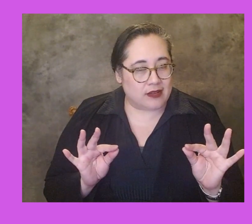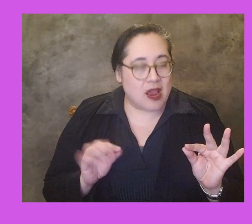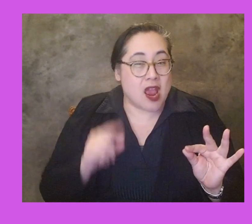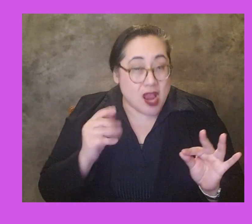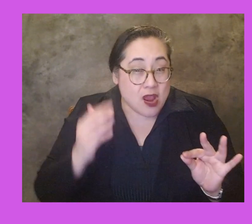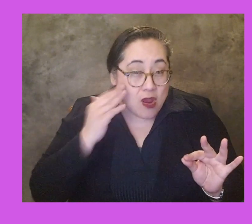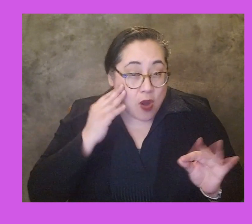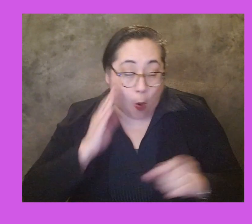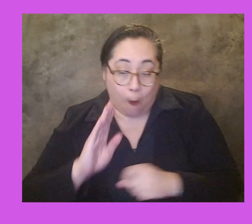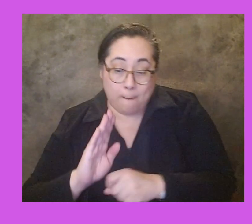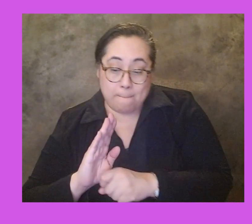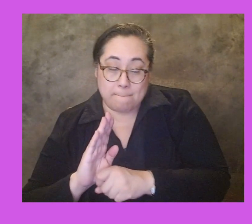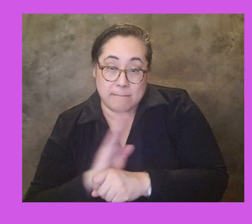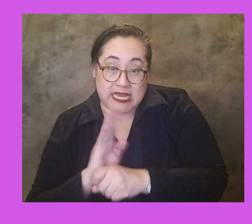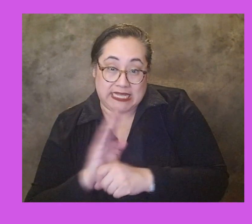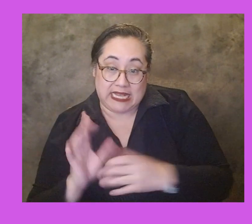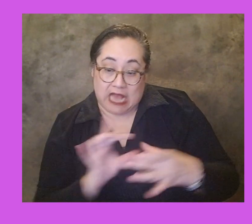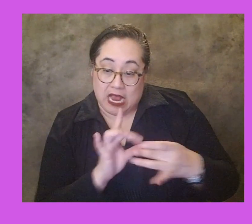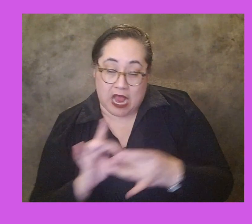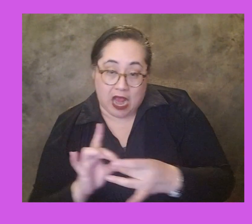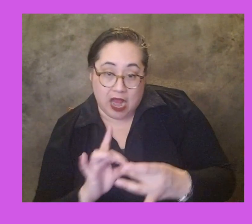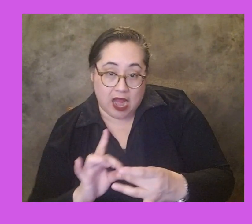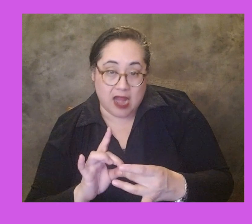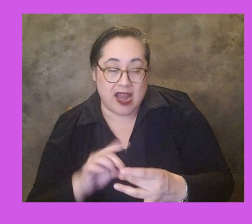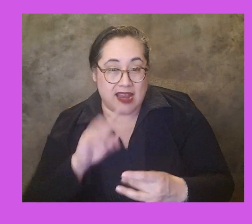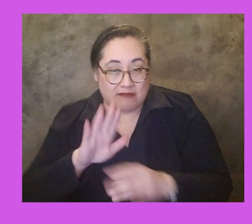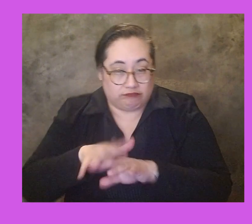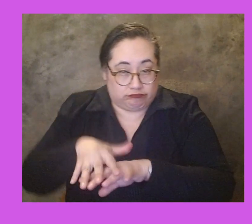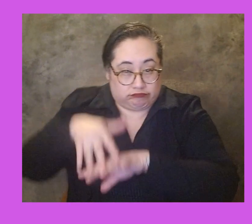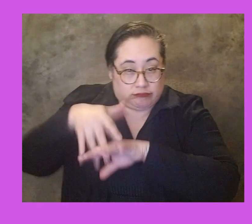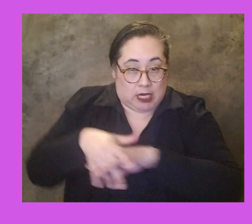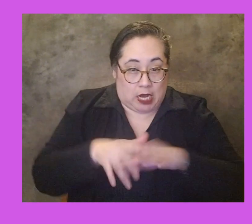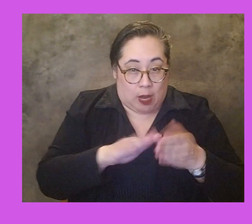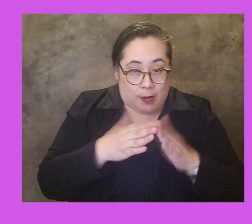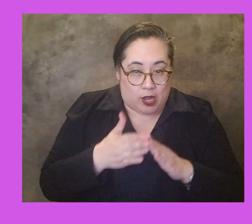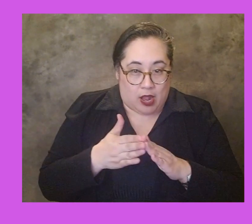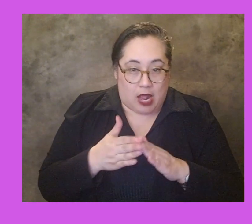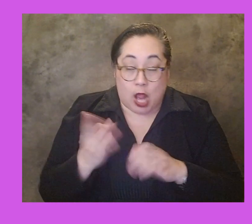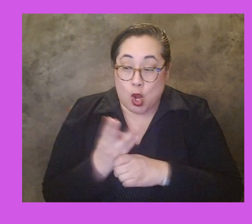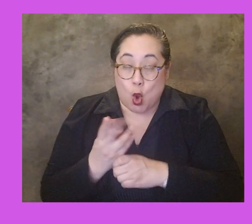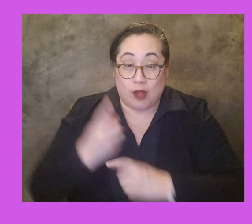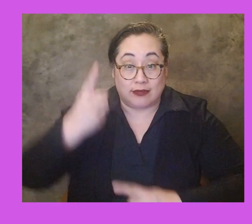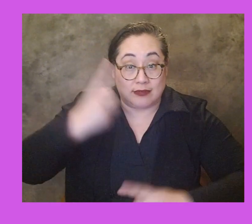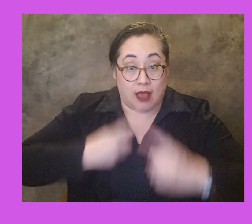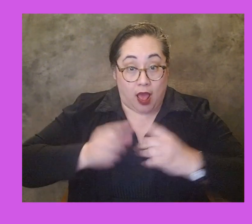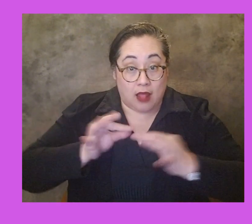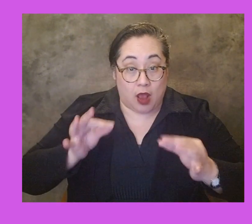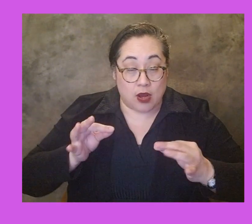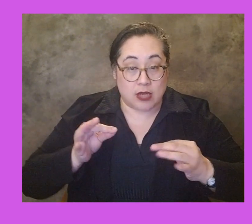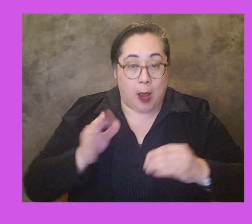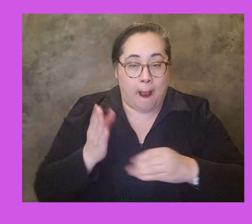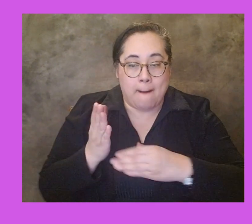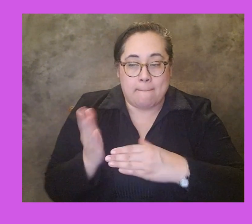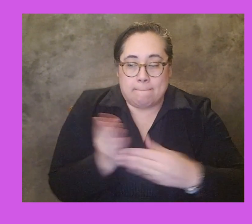used sign language as a bridge between tribes that ... spoke entirely different languages,